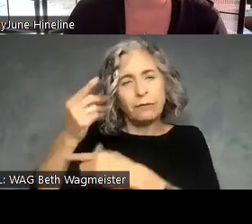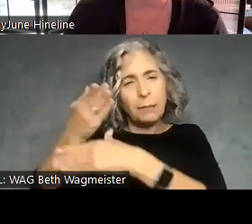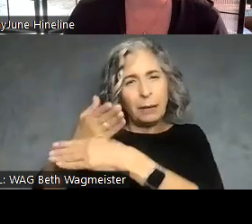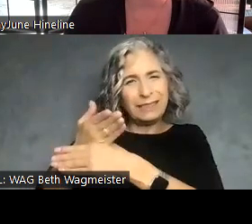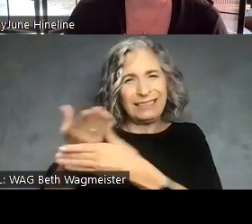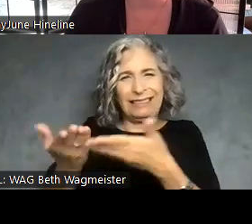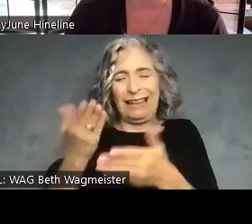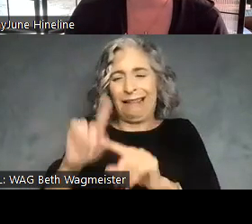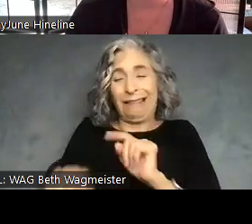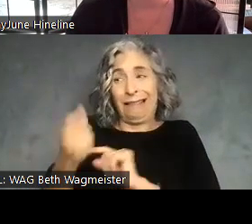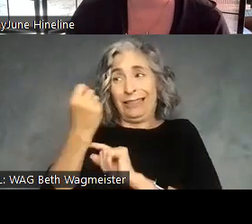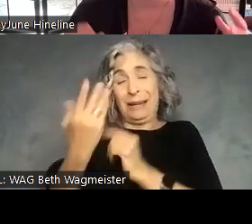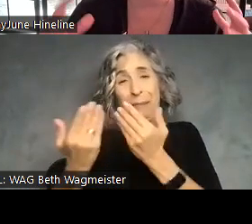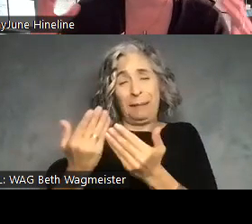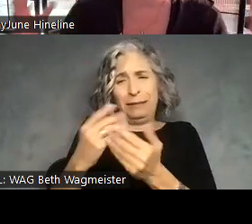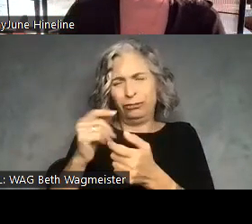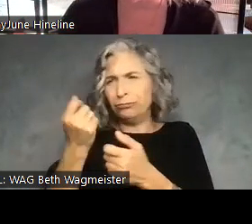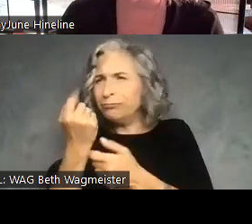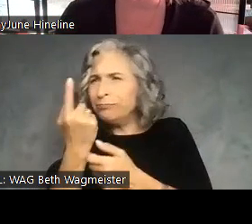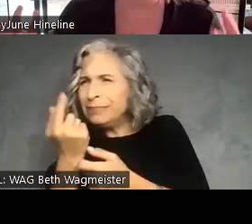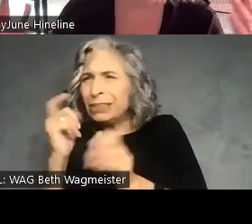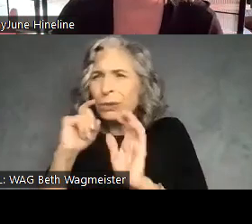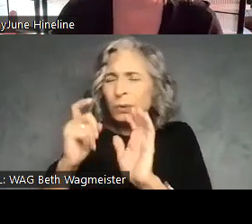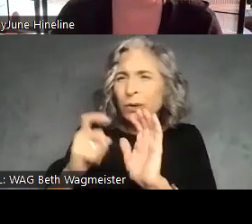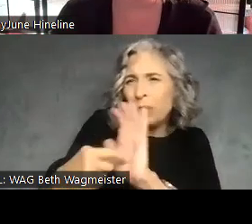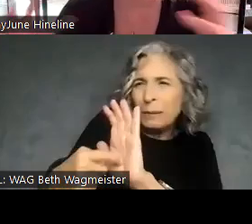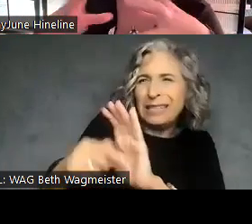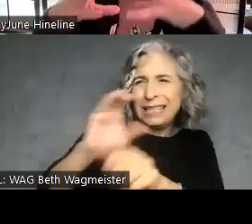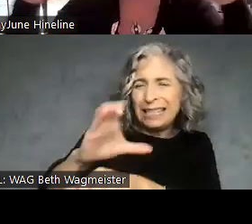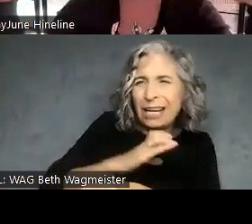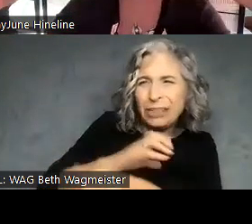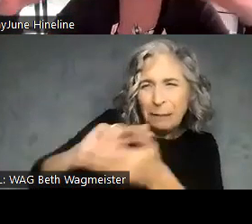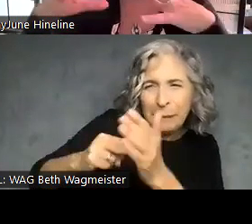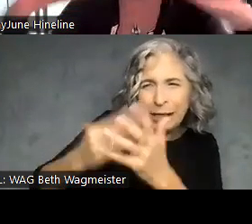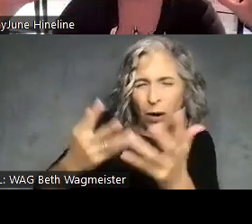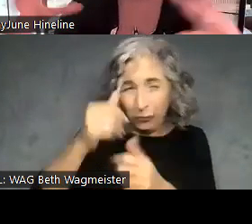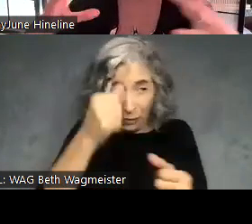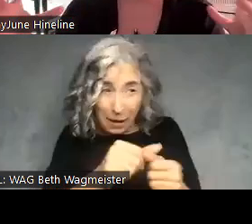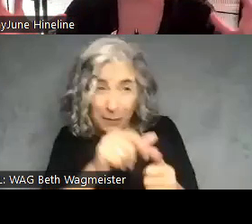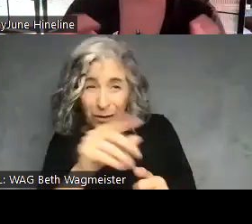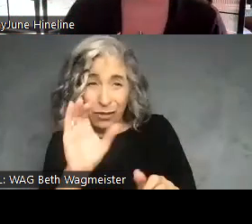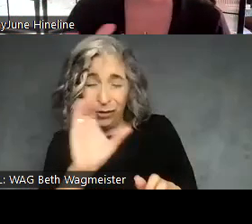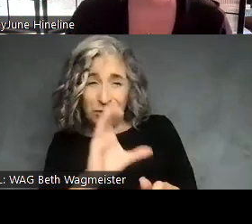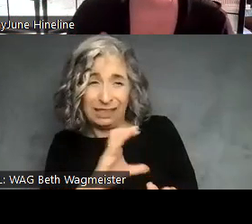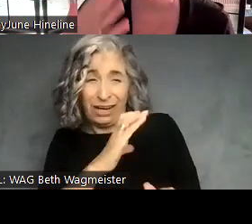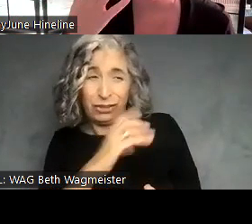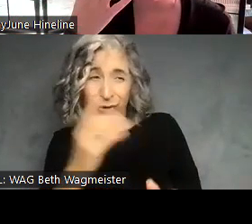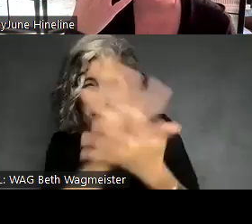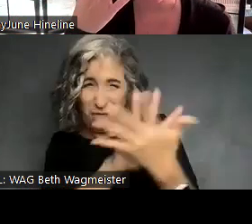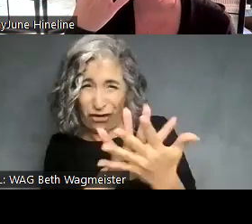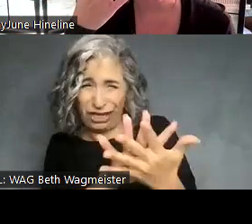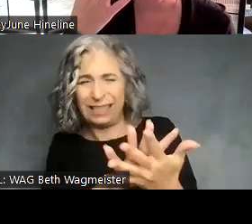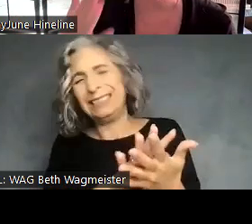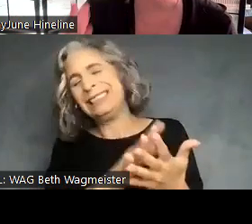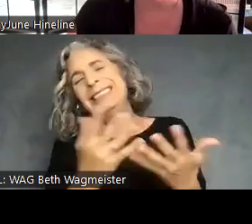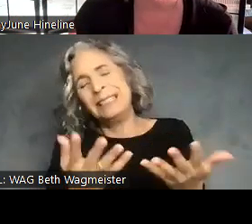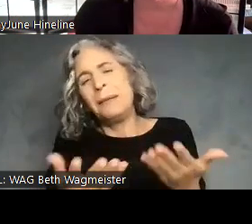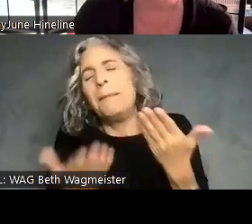Allow users with access requirements to be added to an exemption list for our MFAs. You know? We